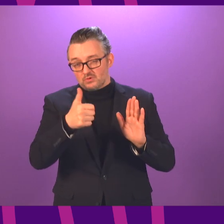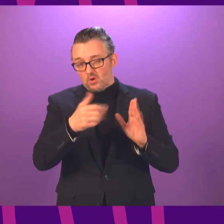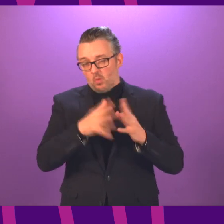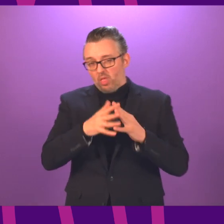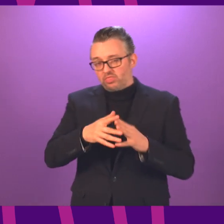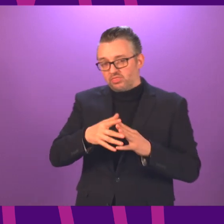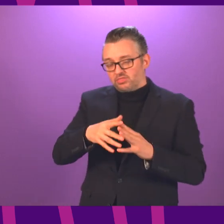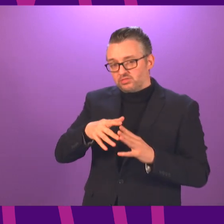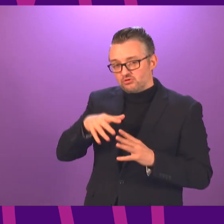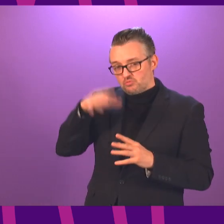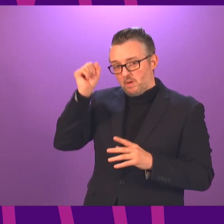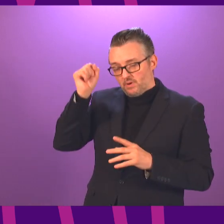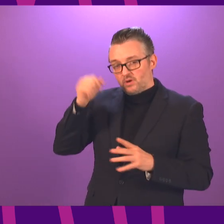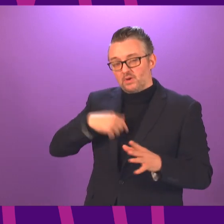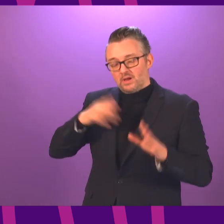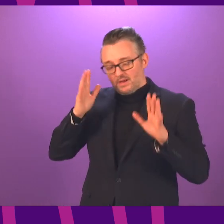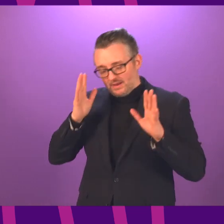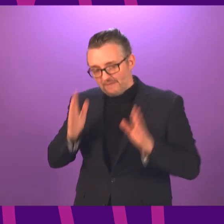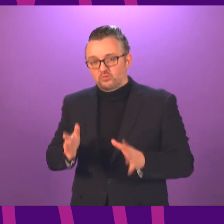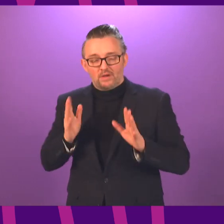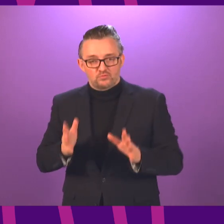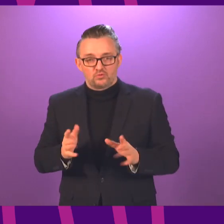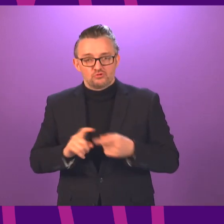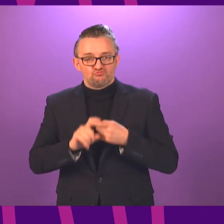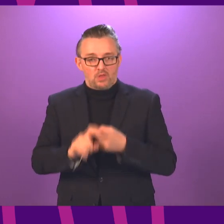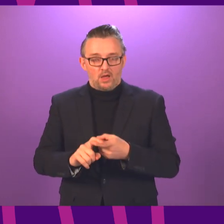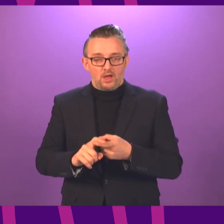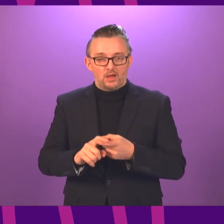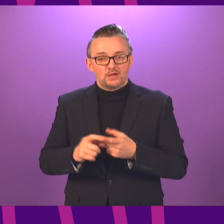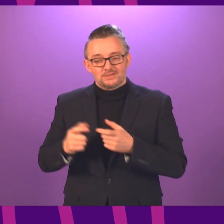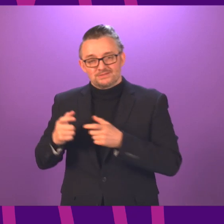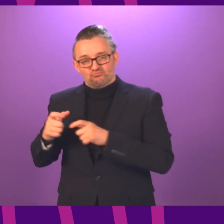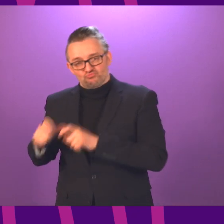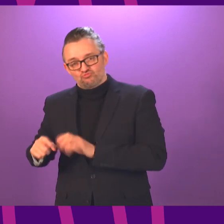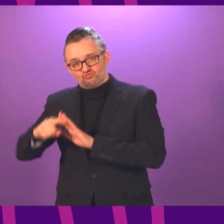and for a bit longer, we need to rely very heavily on restrictions to suppress the virus.